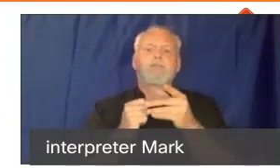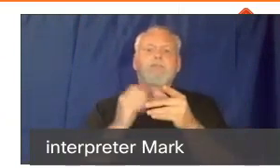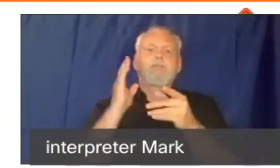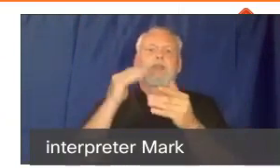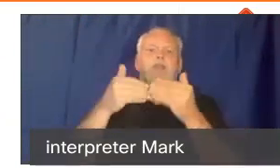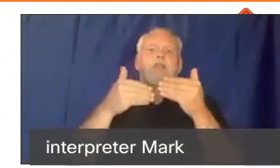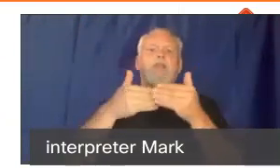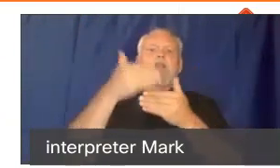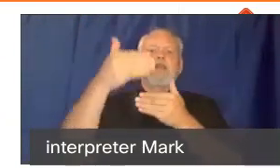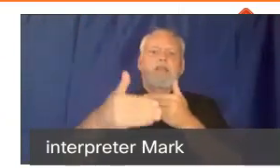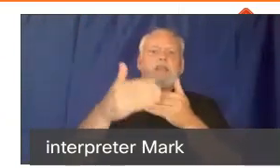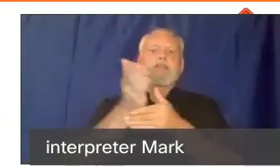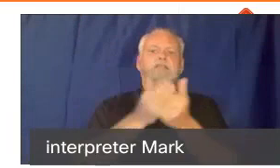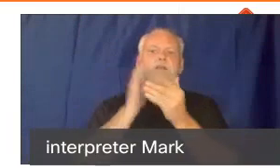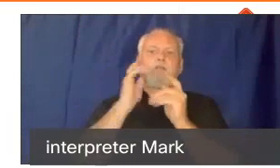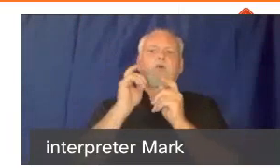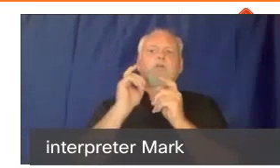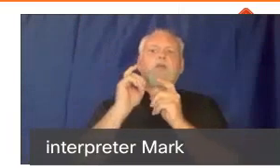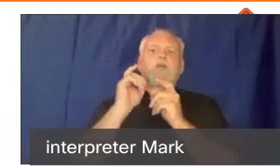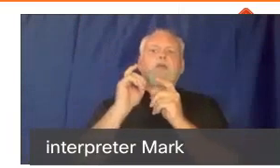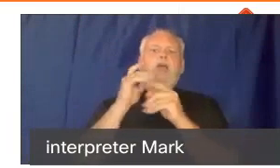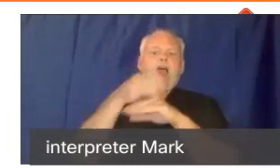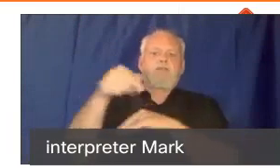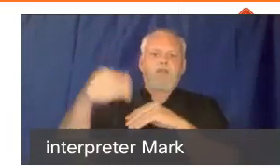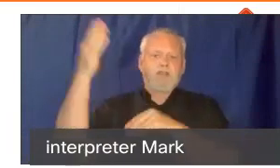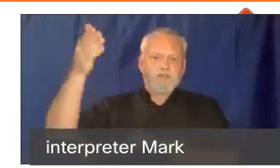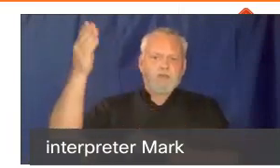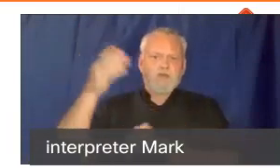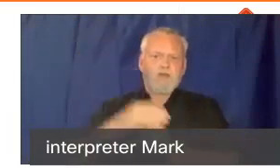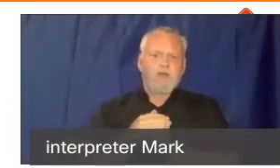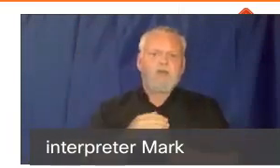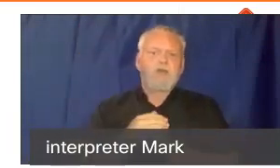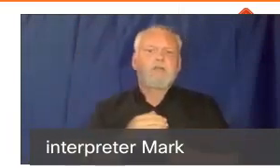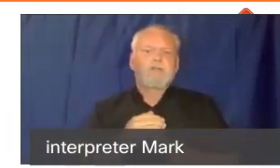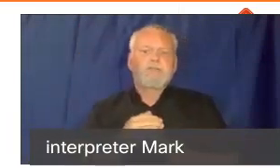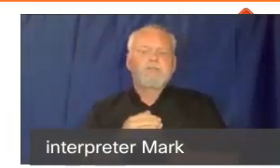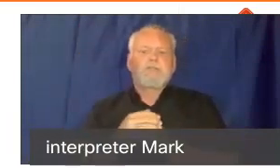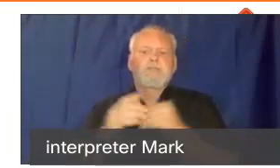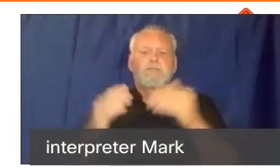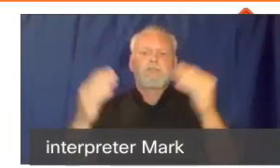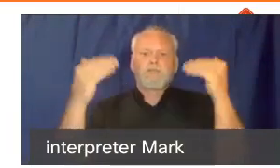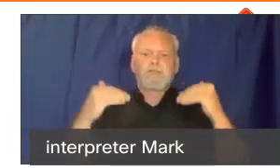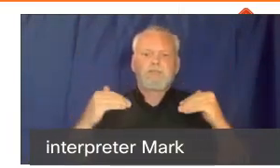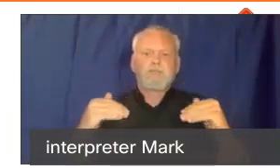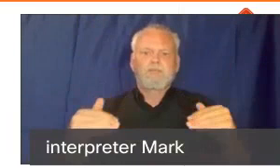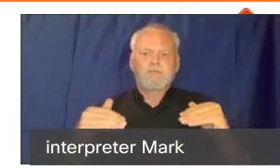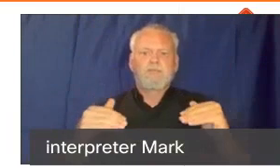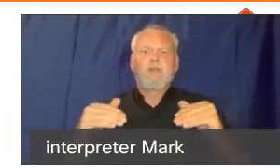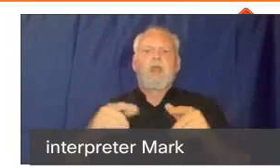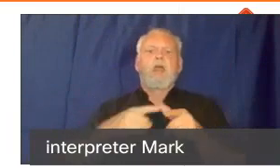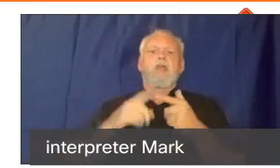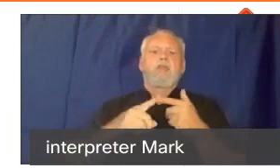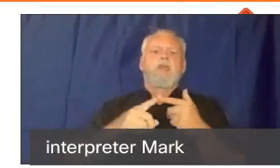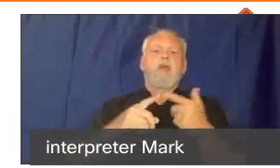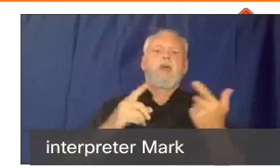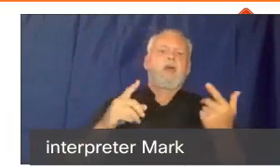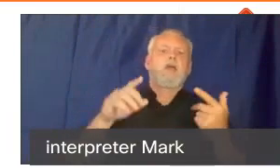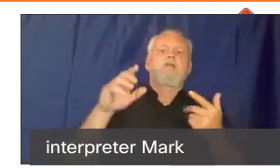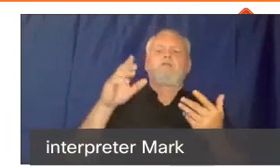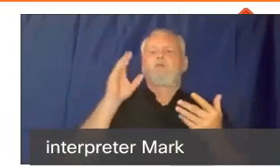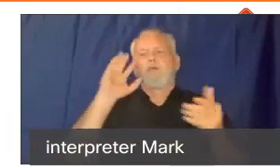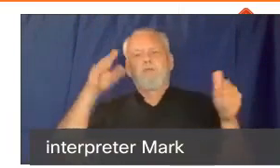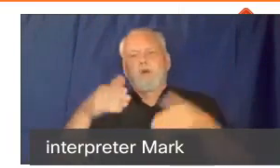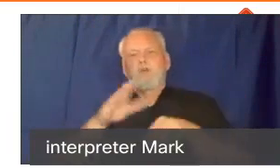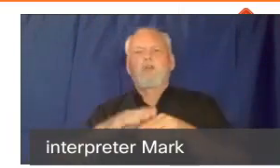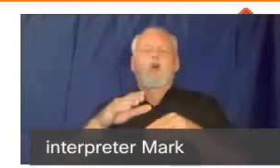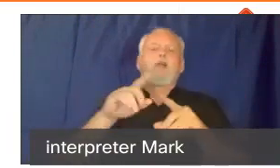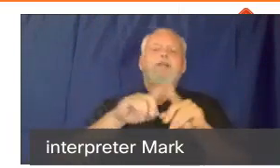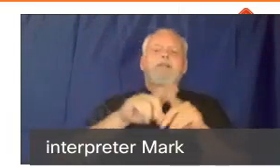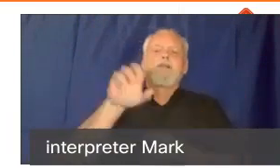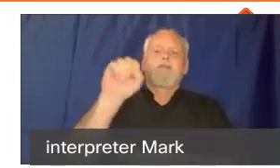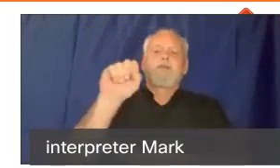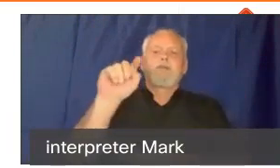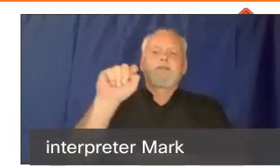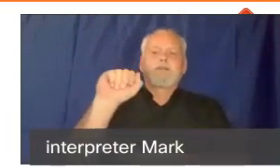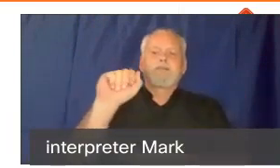Where are we going to after this presentation? What would be the next step would be and let's take her condition. This project will involve allow stakeholders, private and public. And who will.